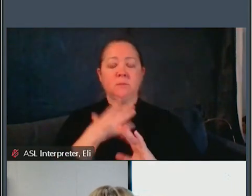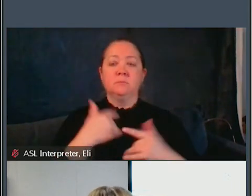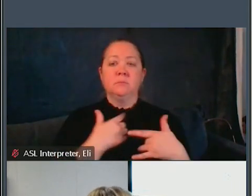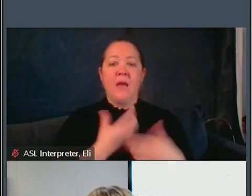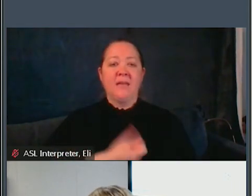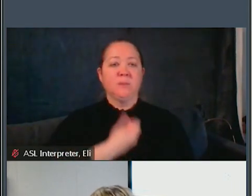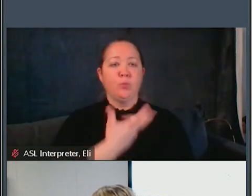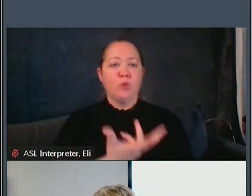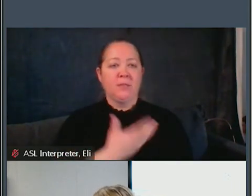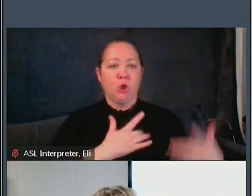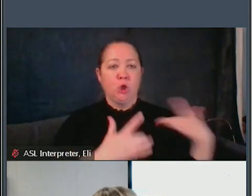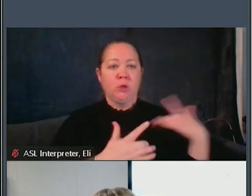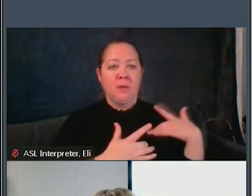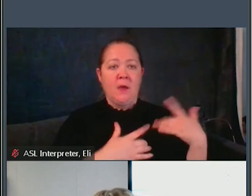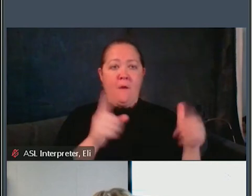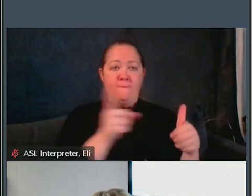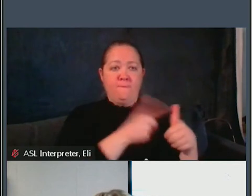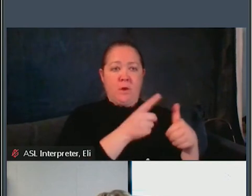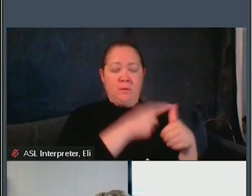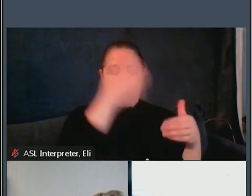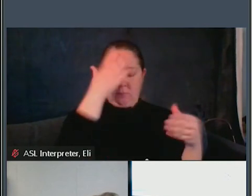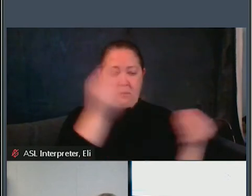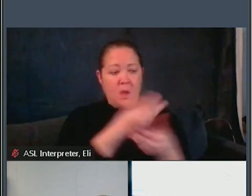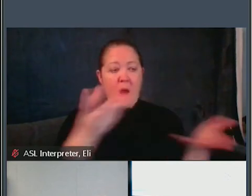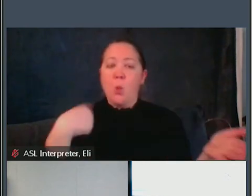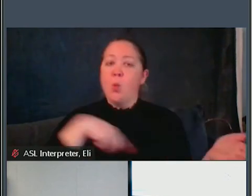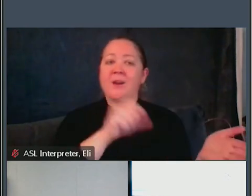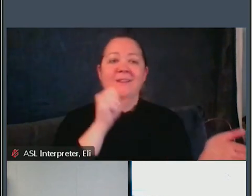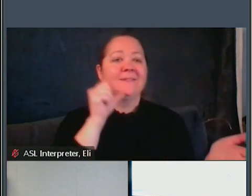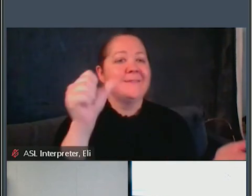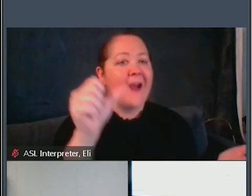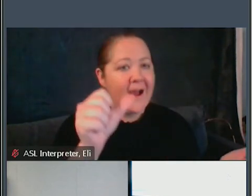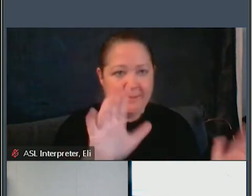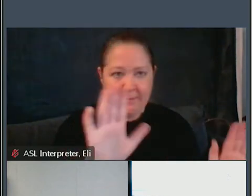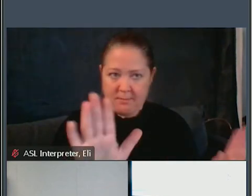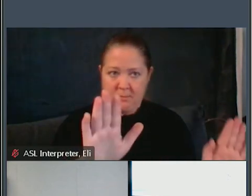We are not into housing for the homeless. I strongly support housing for the homeless,